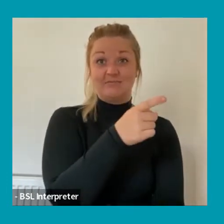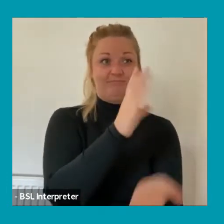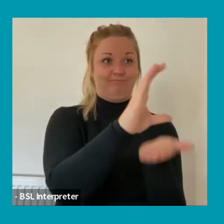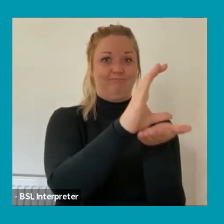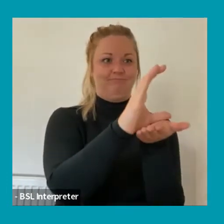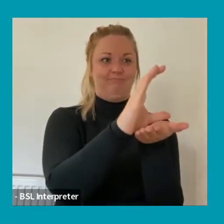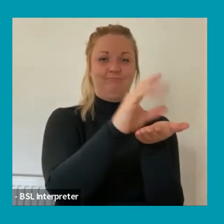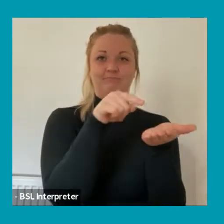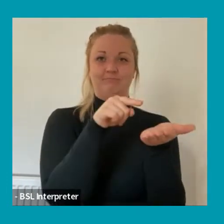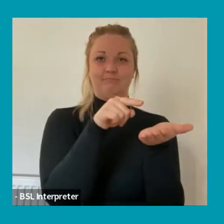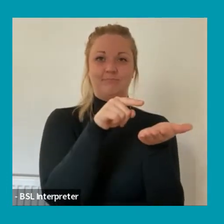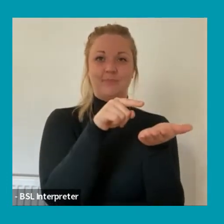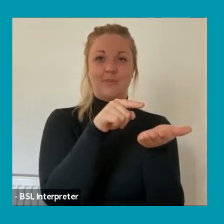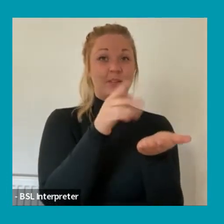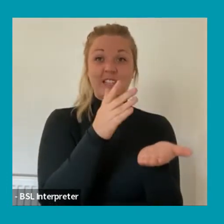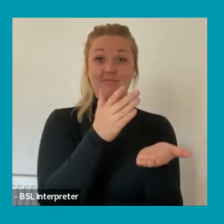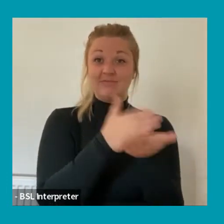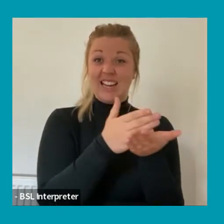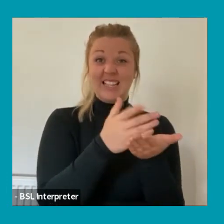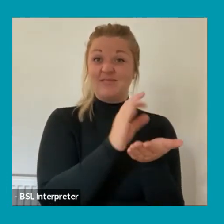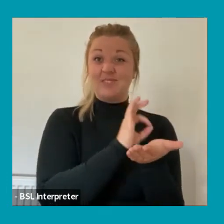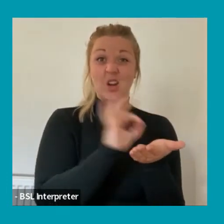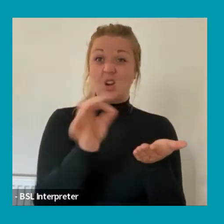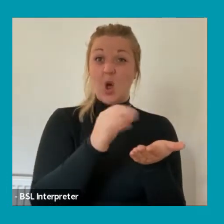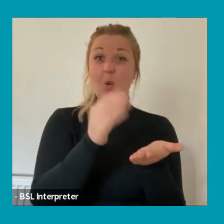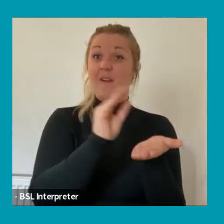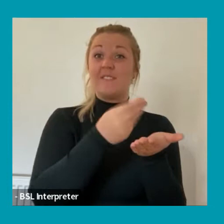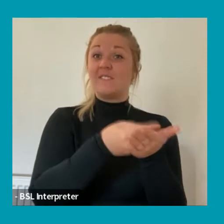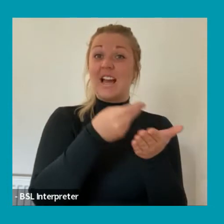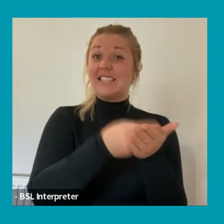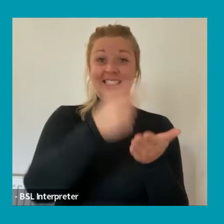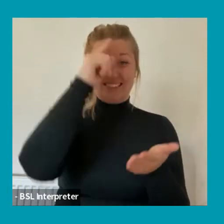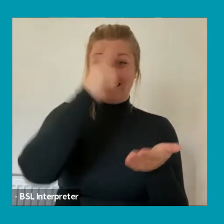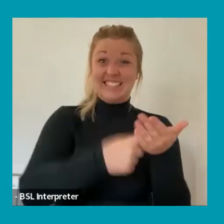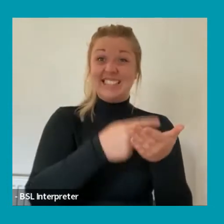There isn't a financial decision. You're hard-pressed to spend that level of money.